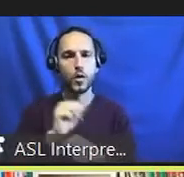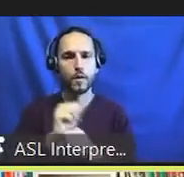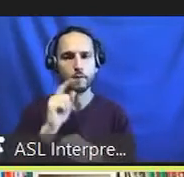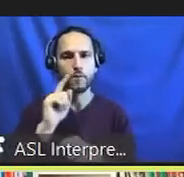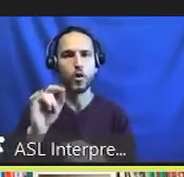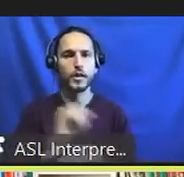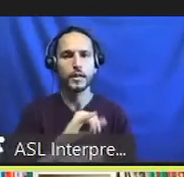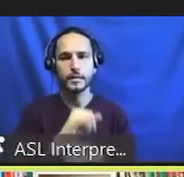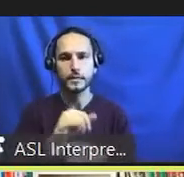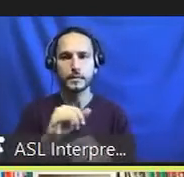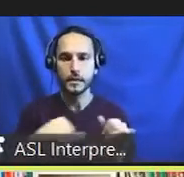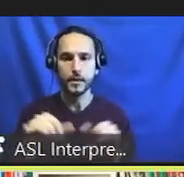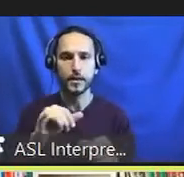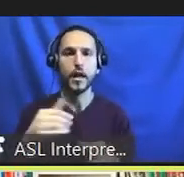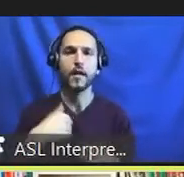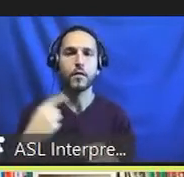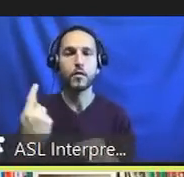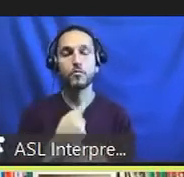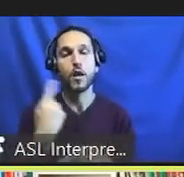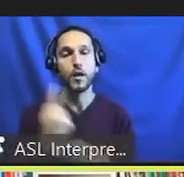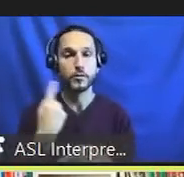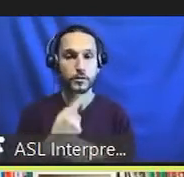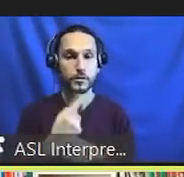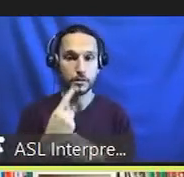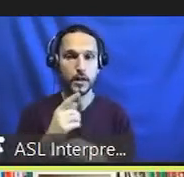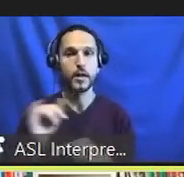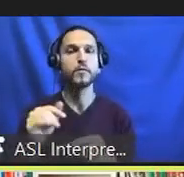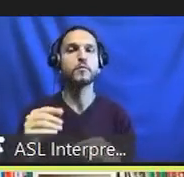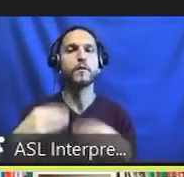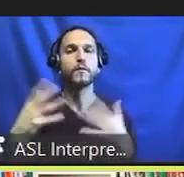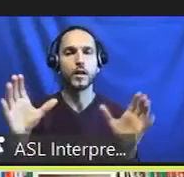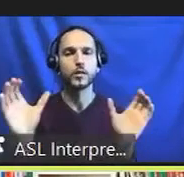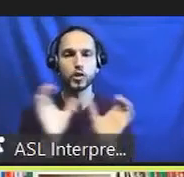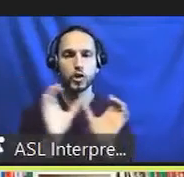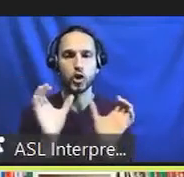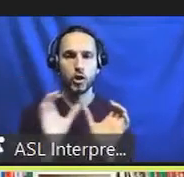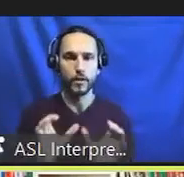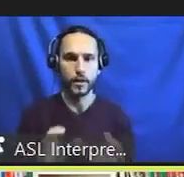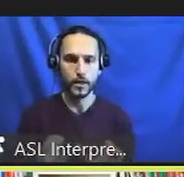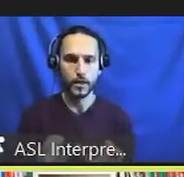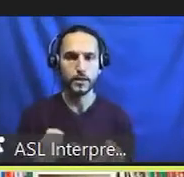by ensuring accuracy on the one hand and certifications on the other.